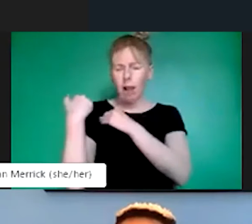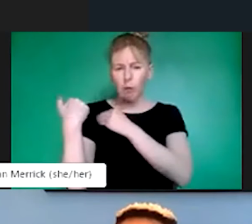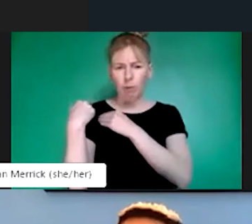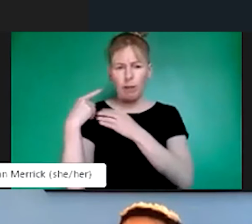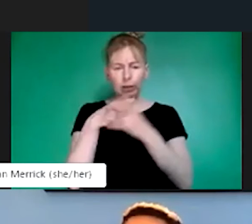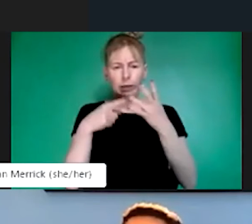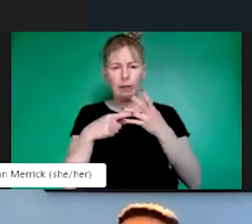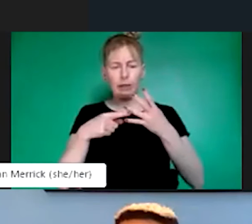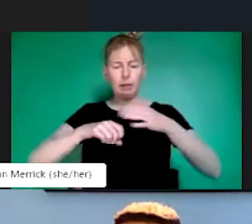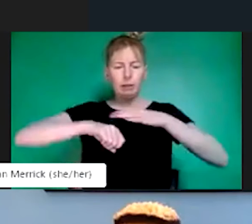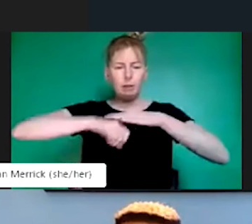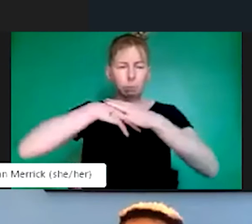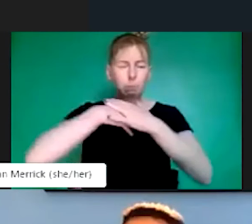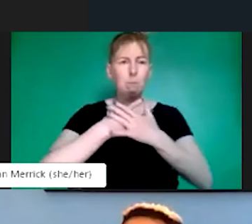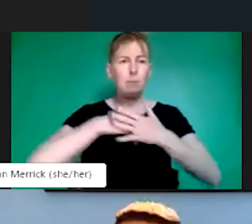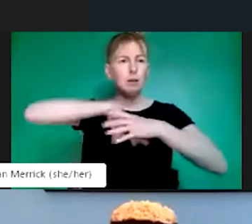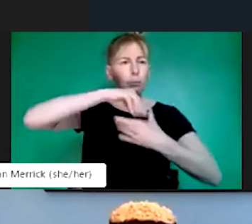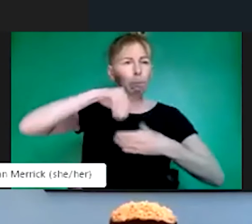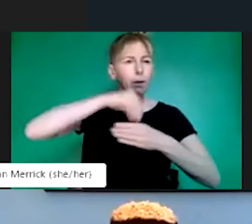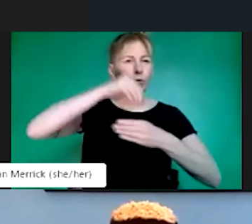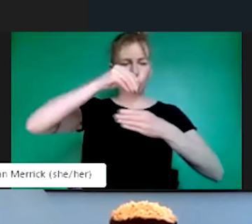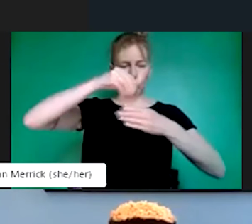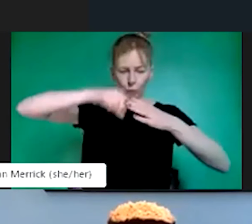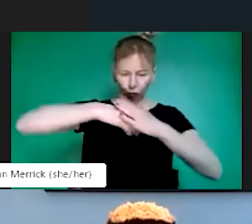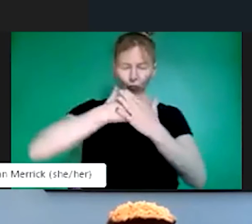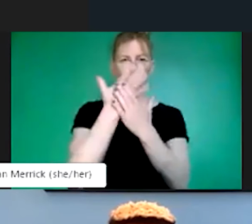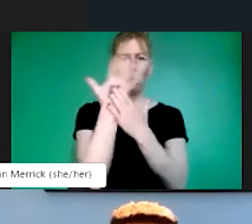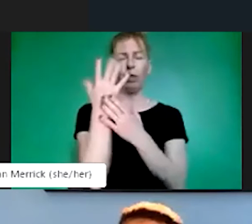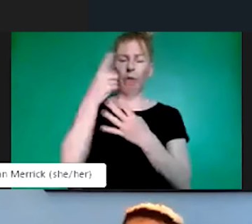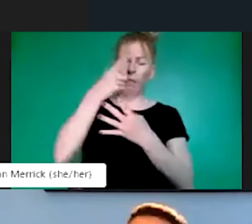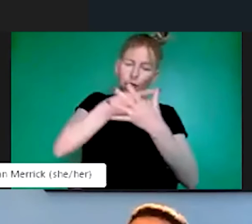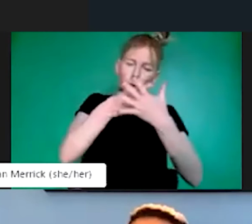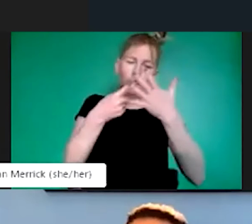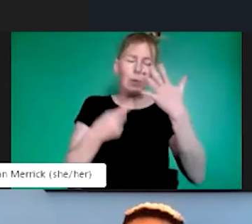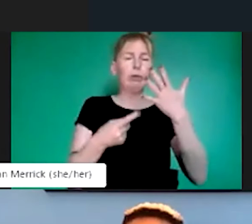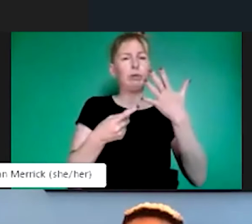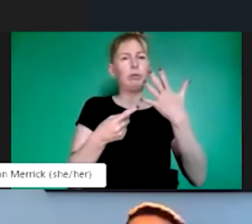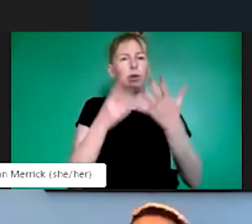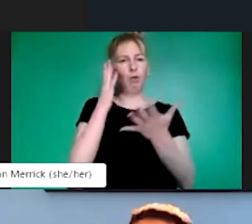and really being invested in those, yeah, in those properties, you know, particular for me